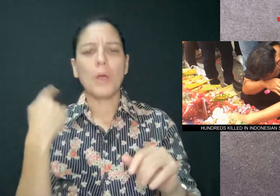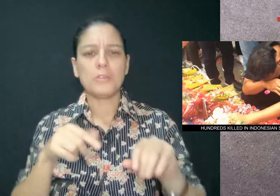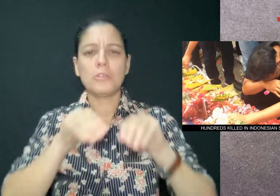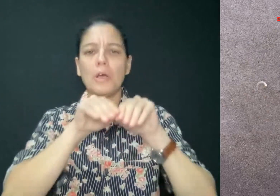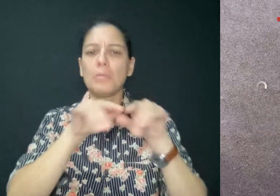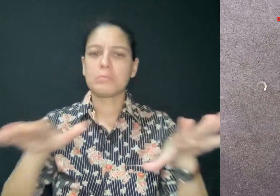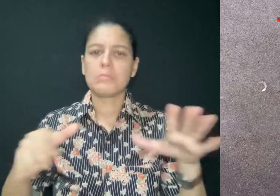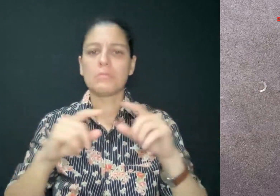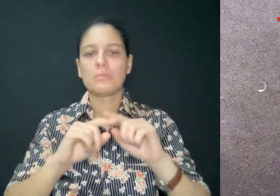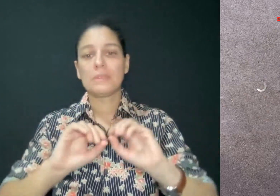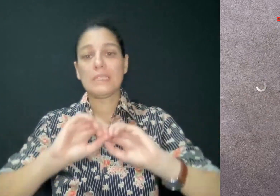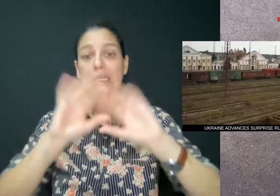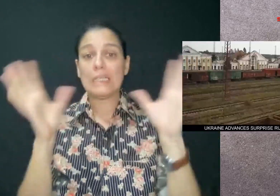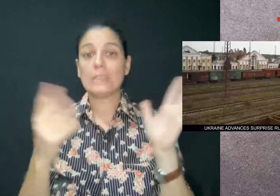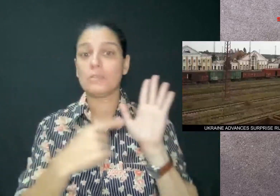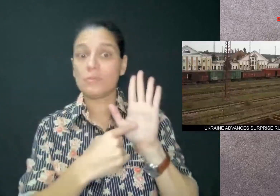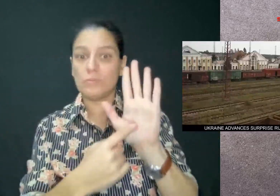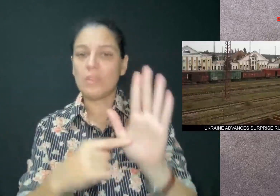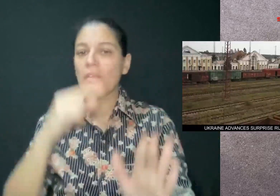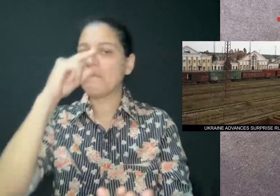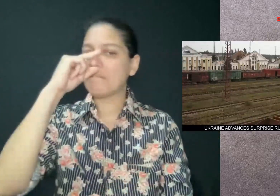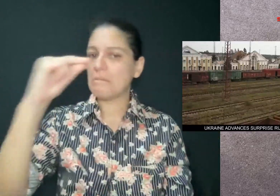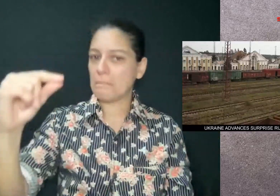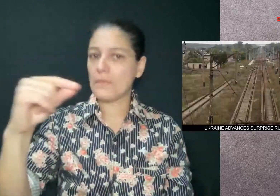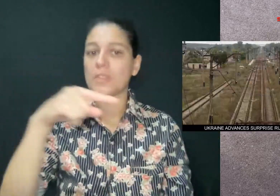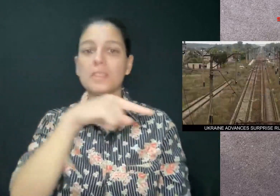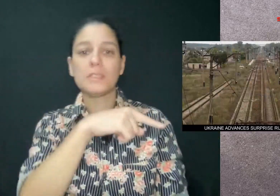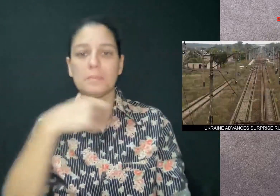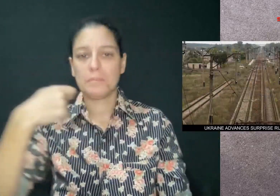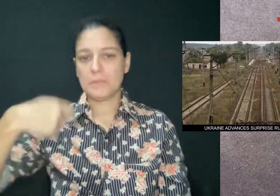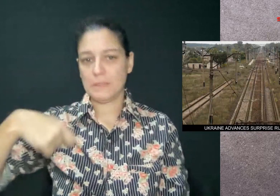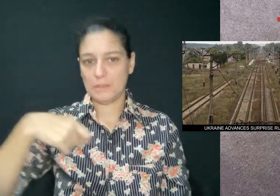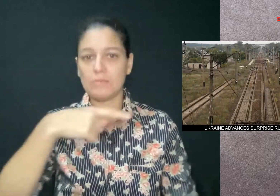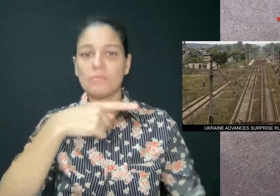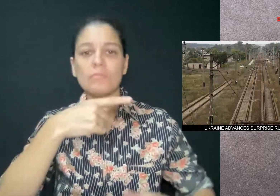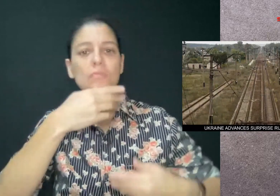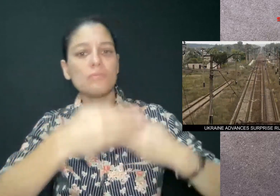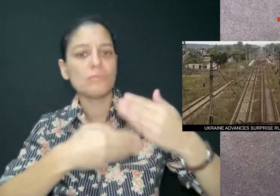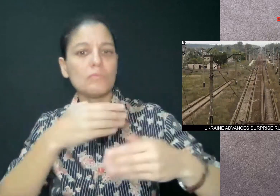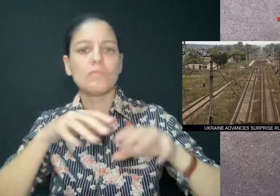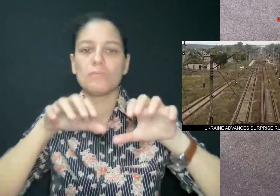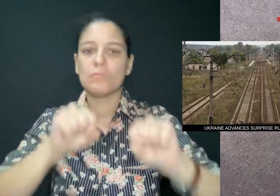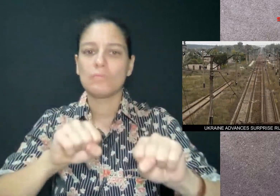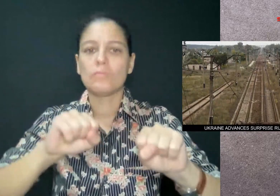recent statements by Russian officials and media make it clear that Vladimir Putin's